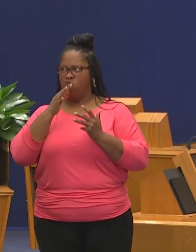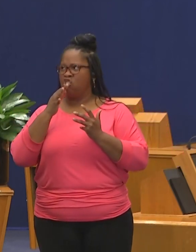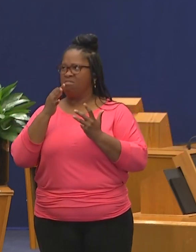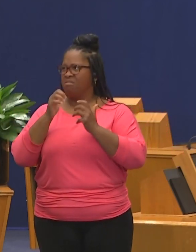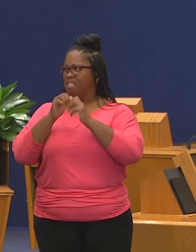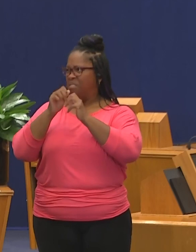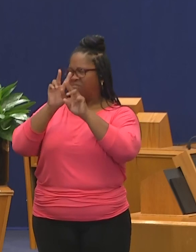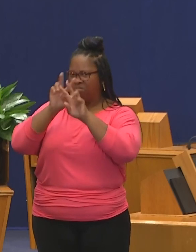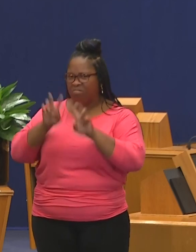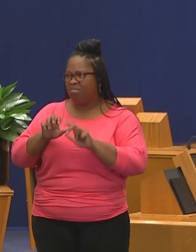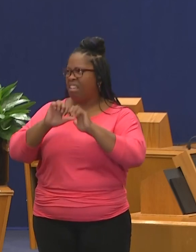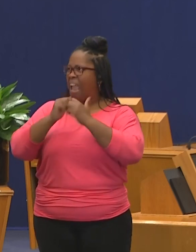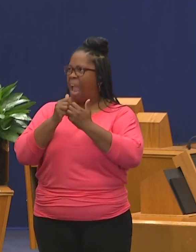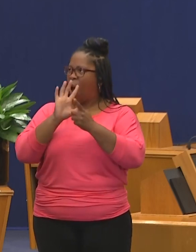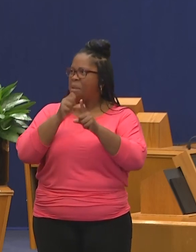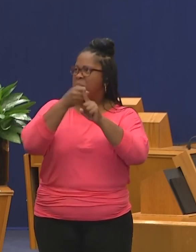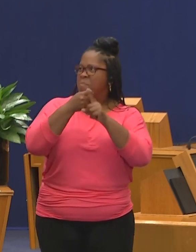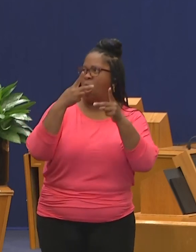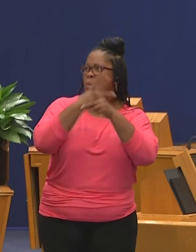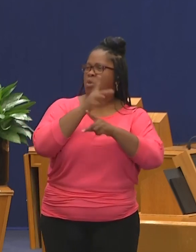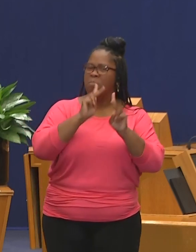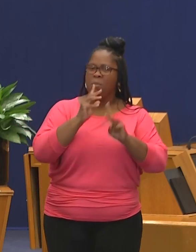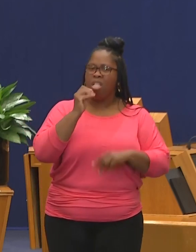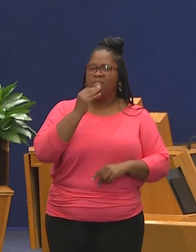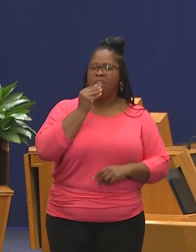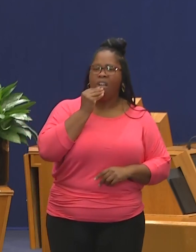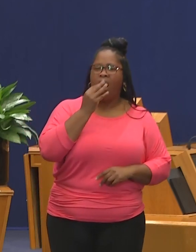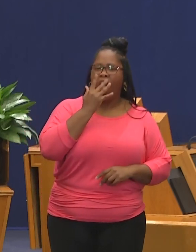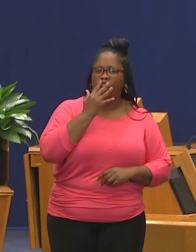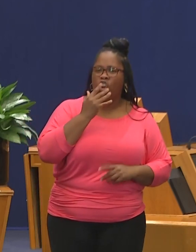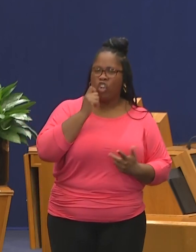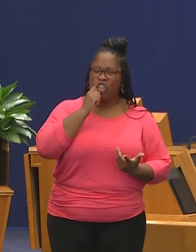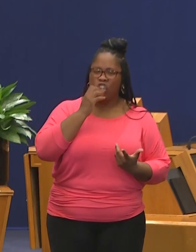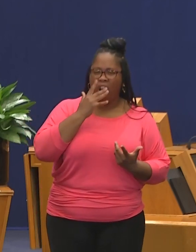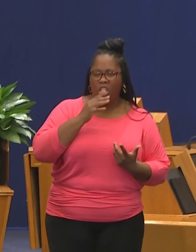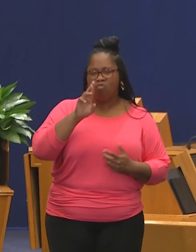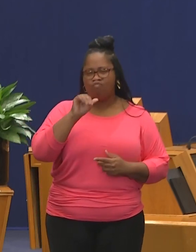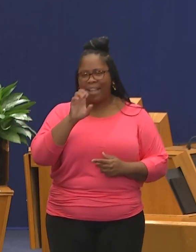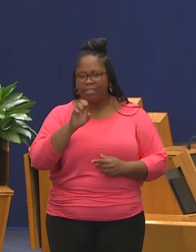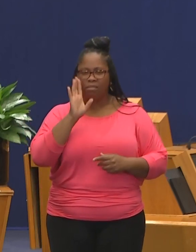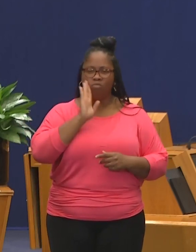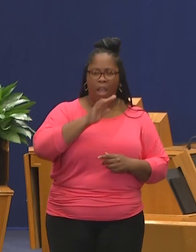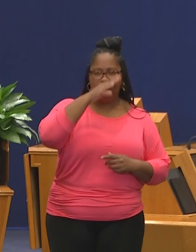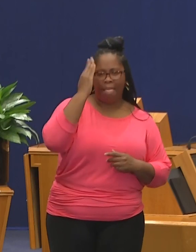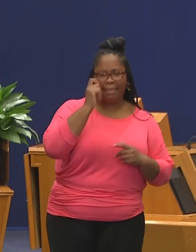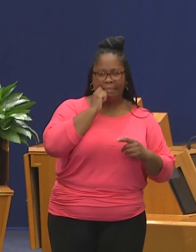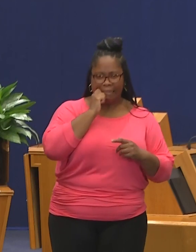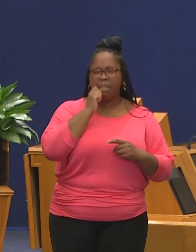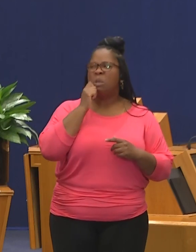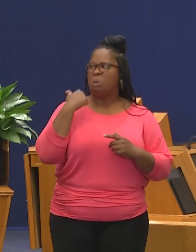EXPERTS TO MEASURE DISPROPORTIONAL IMPACT OF COVID-19 ON BLACK PEOPLE AND